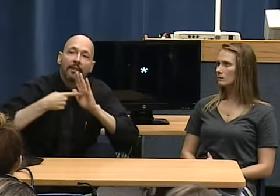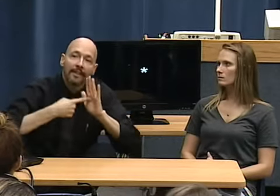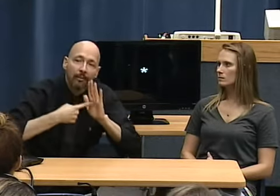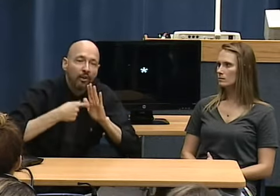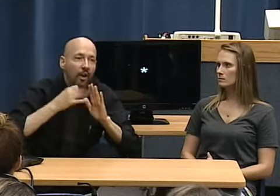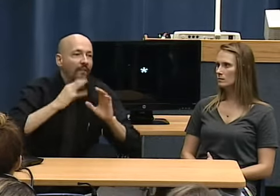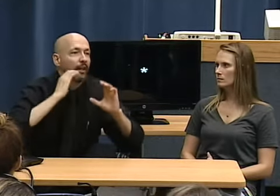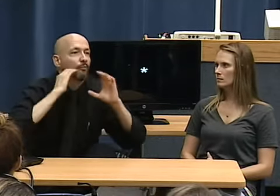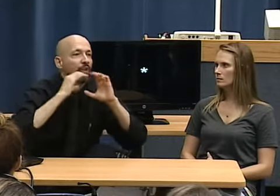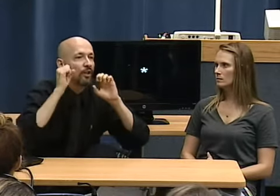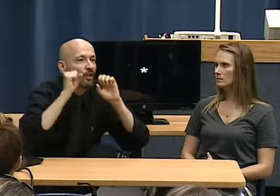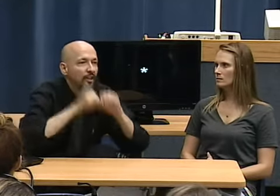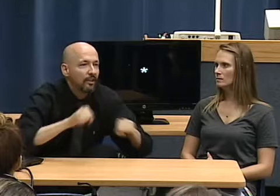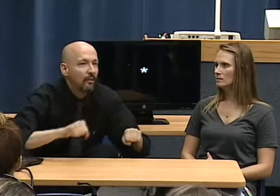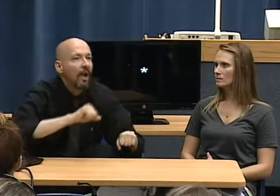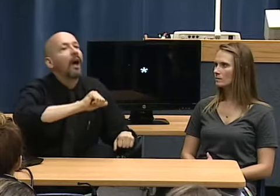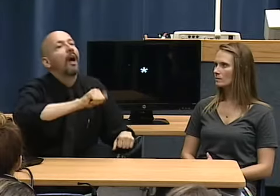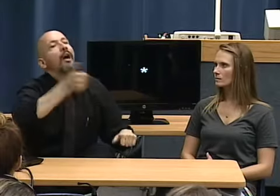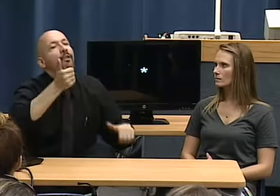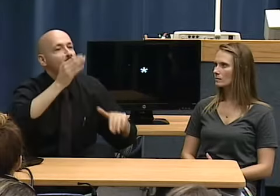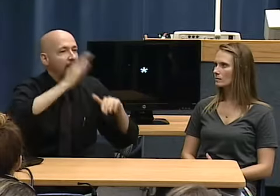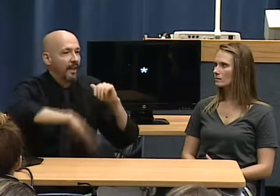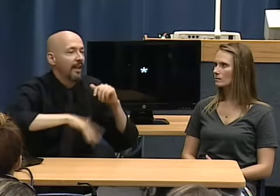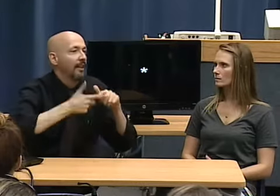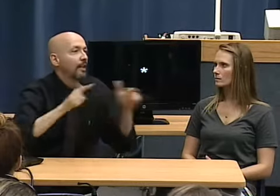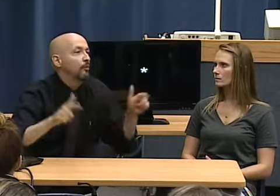But I want some examples of communication systems other than language.